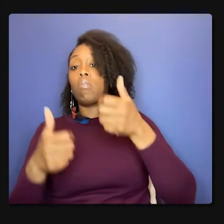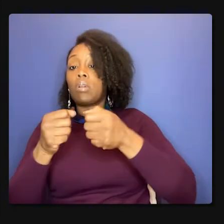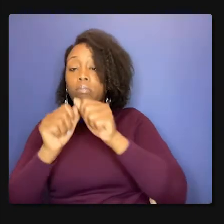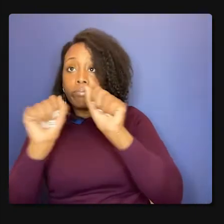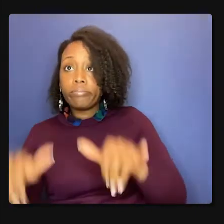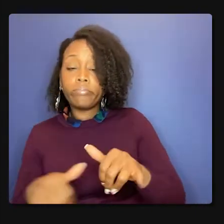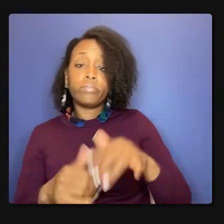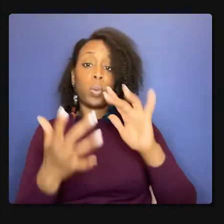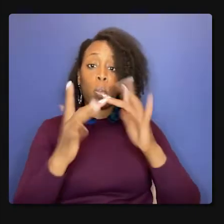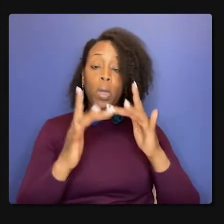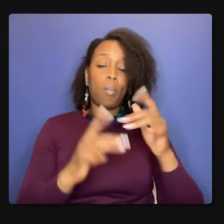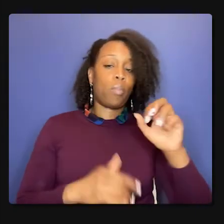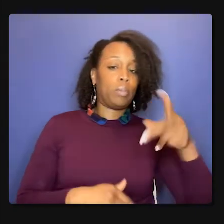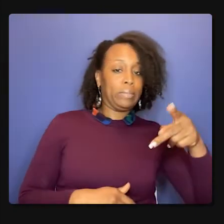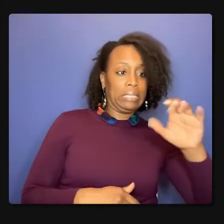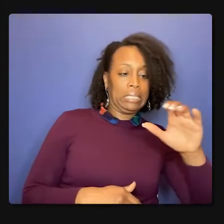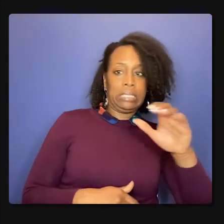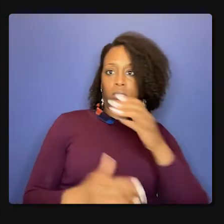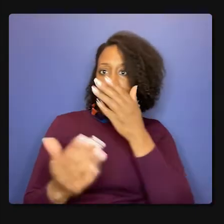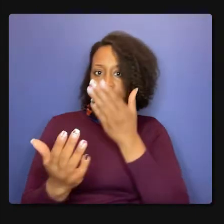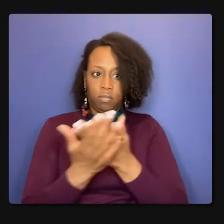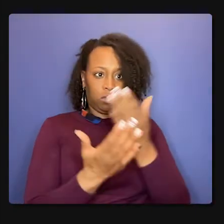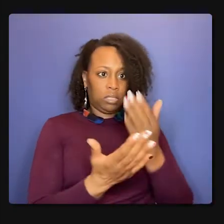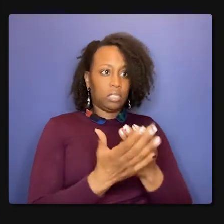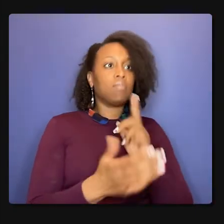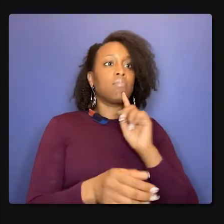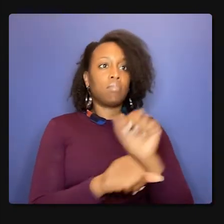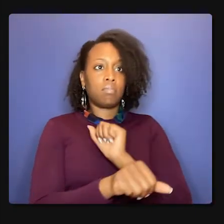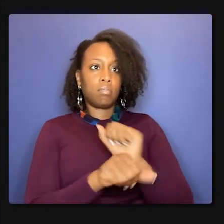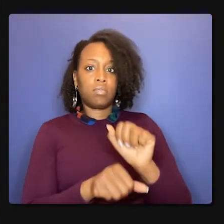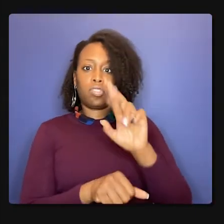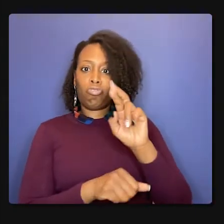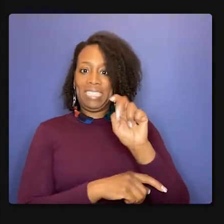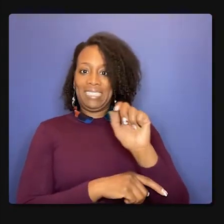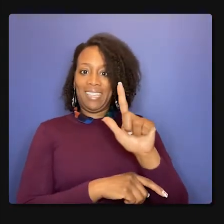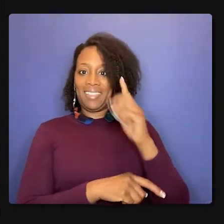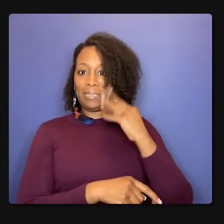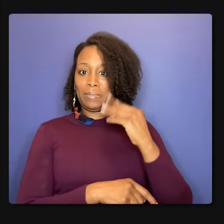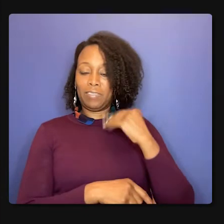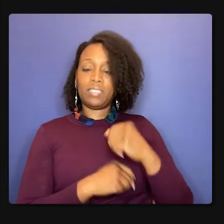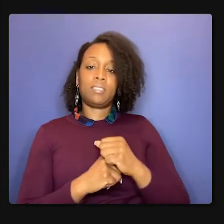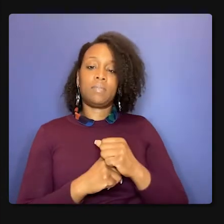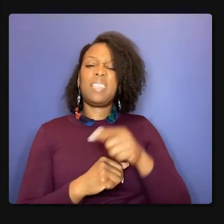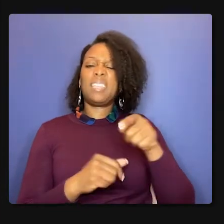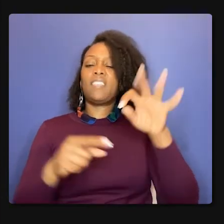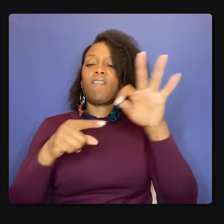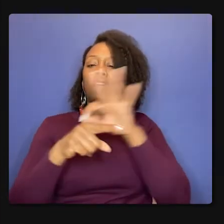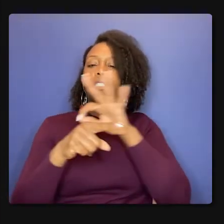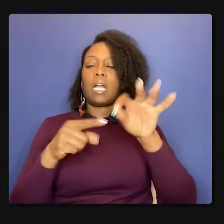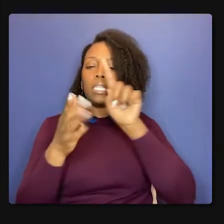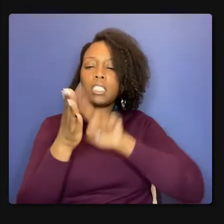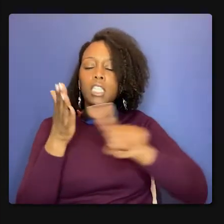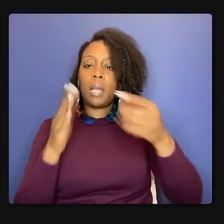on console, Web or PC to validate the retail experience. This is essentially a functionality check